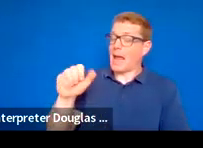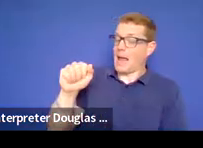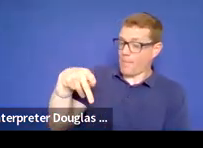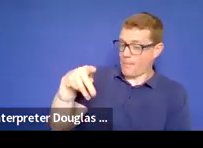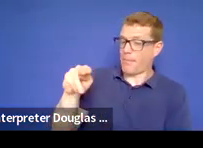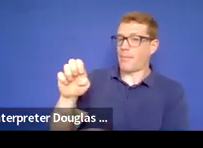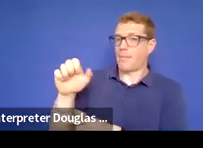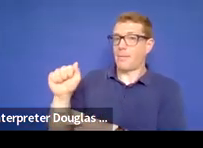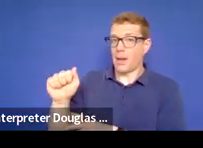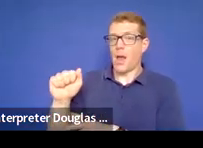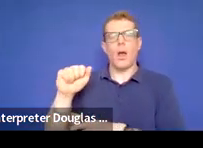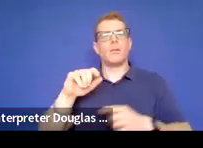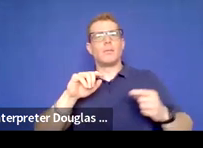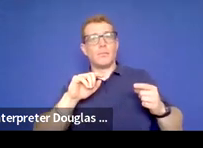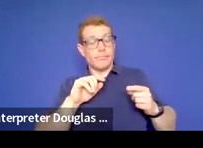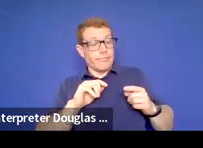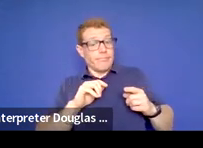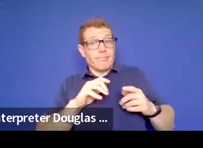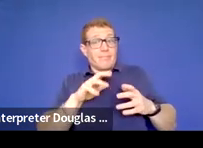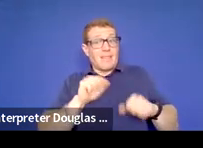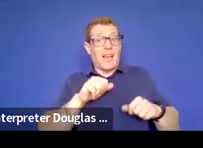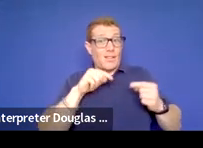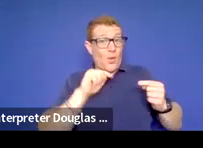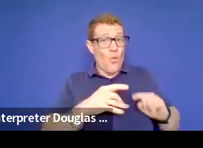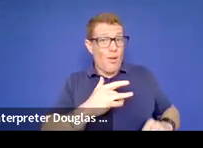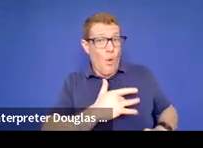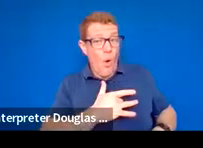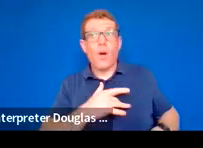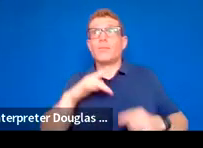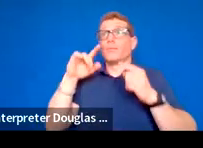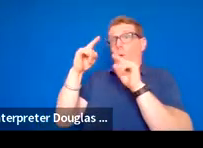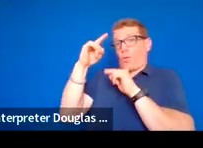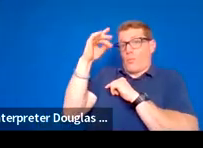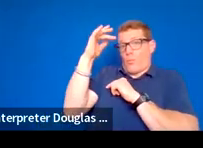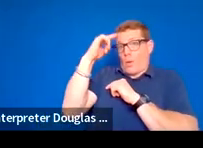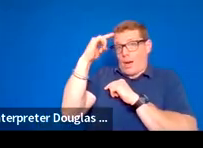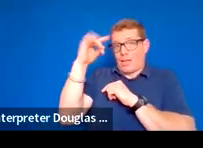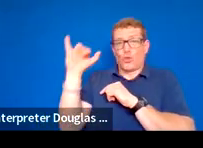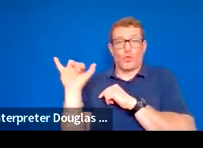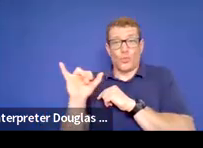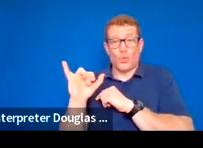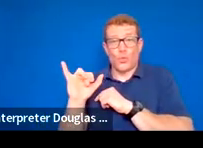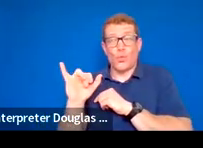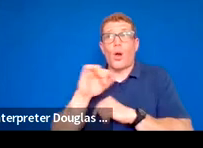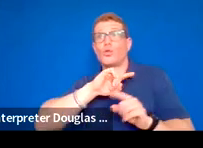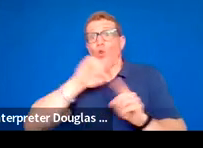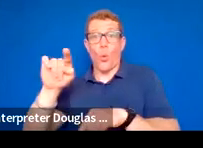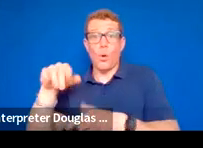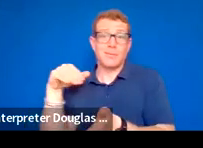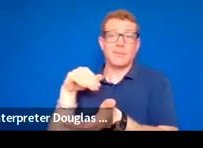Okay, go after those doctors who can help you become sleep healthy.